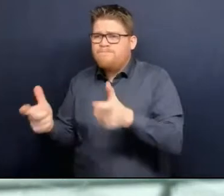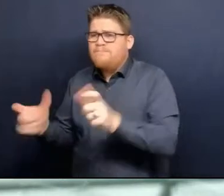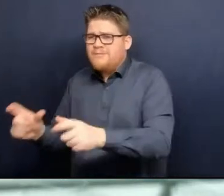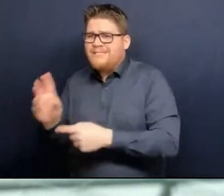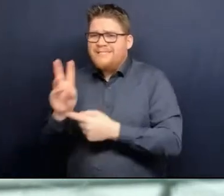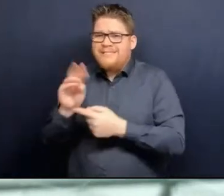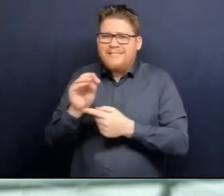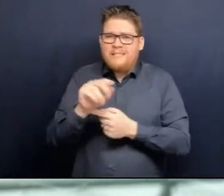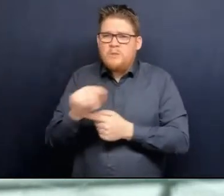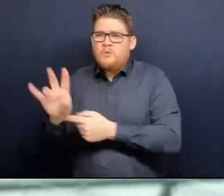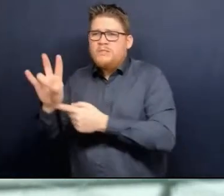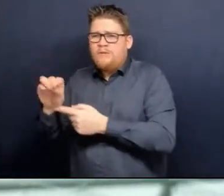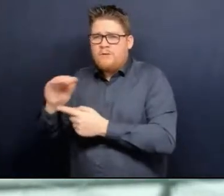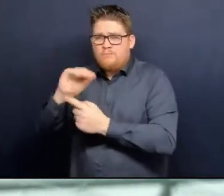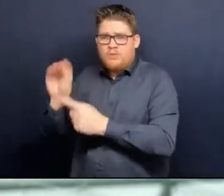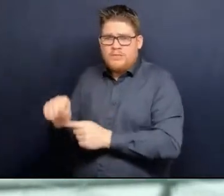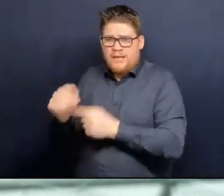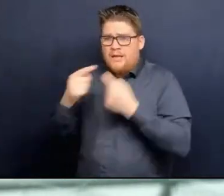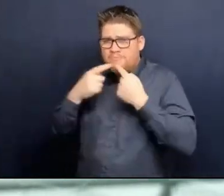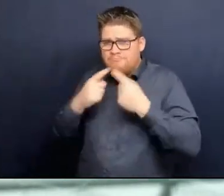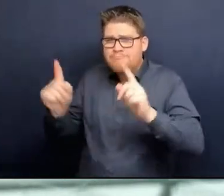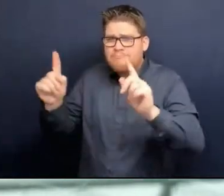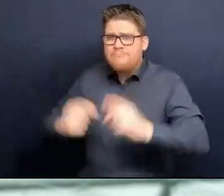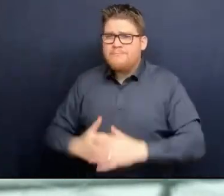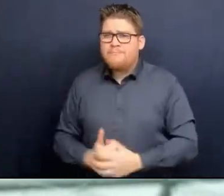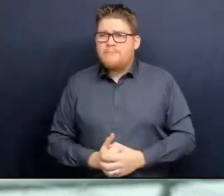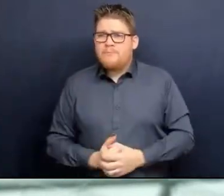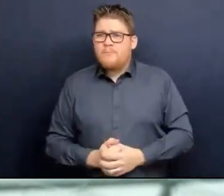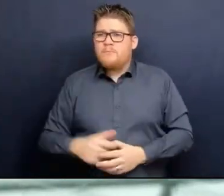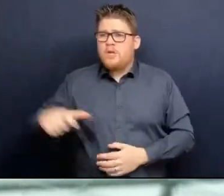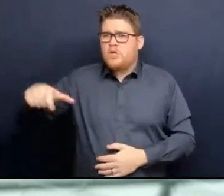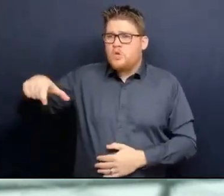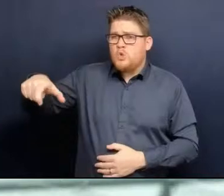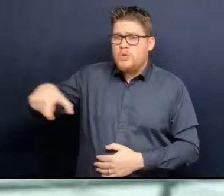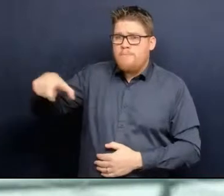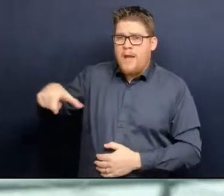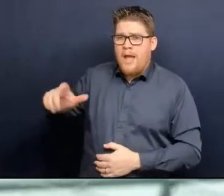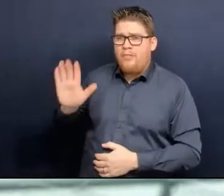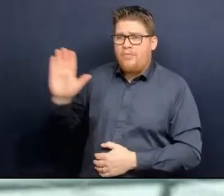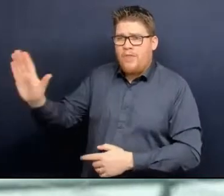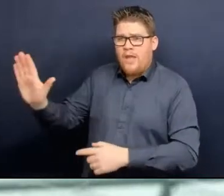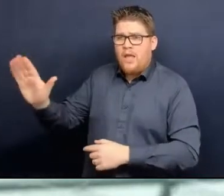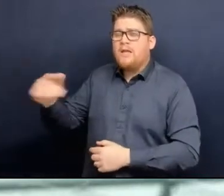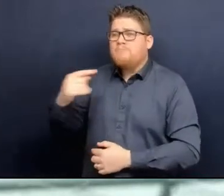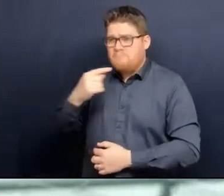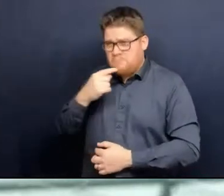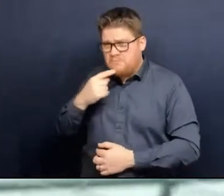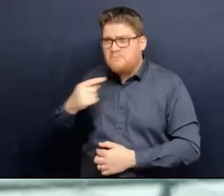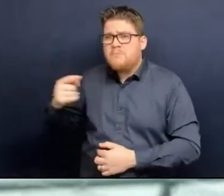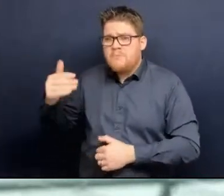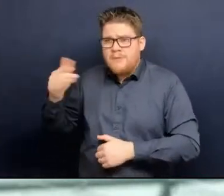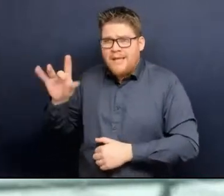70. Um data from Quebec shows